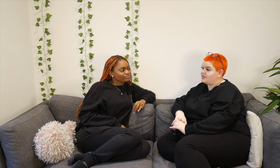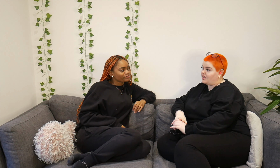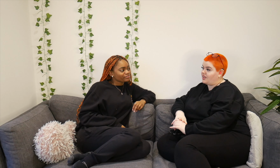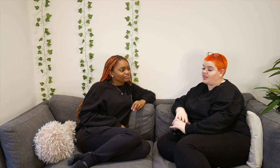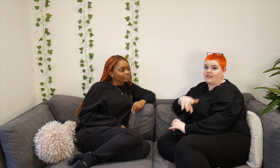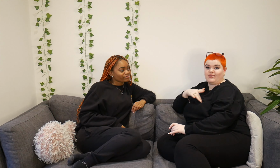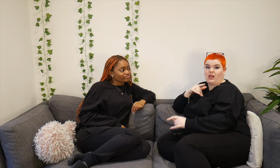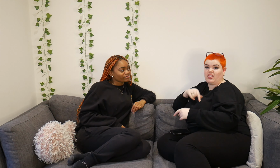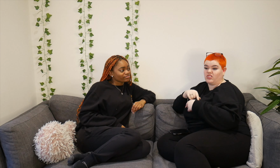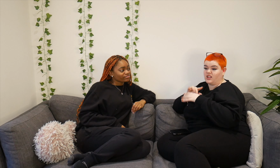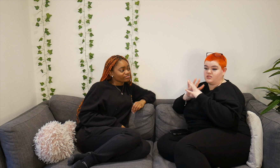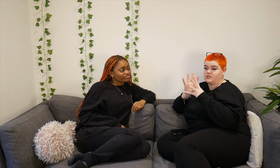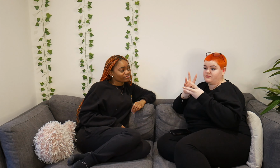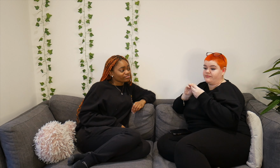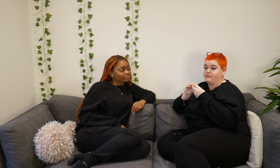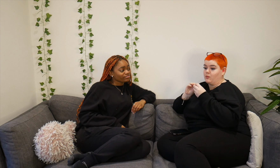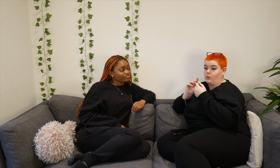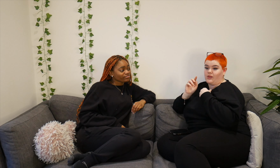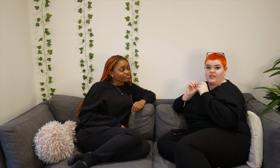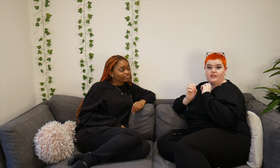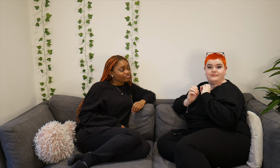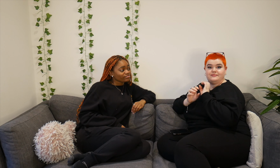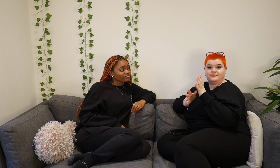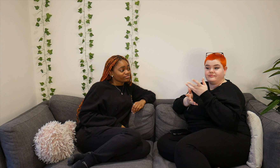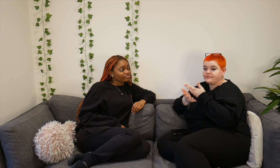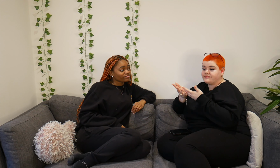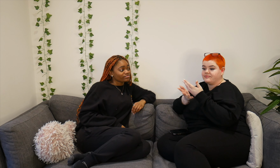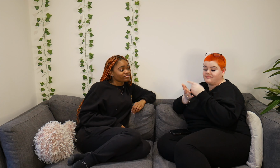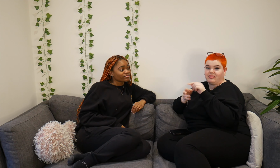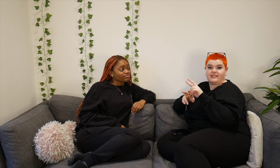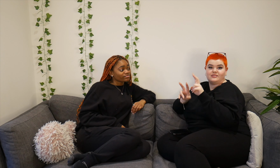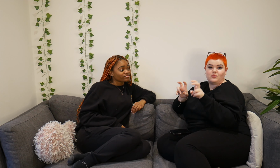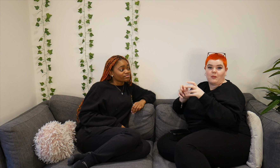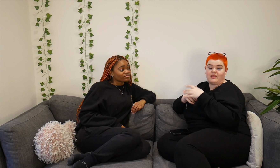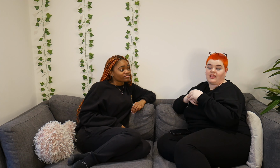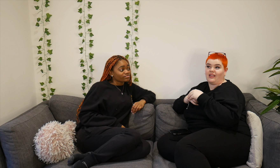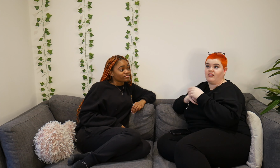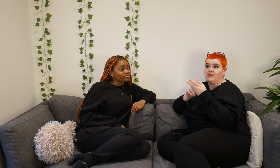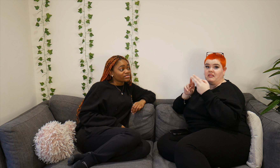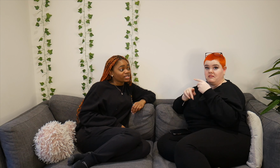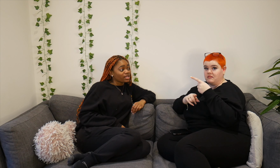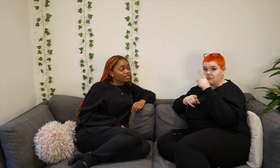Yeah, I feel like this is all we can really discuss about this topic.